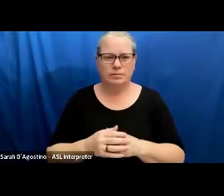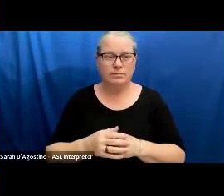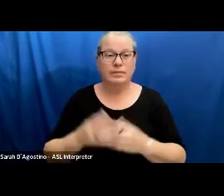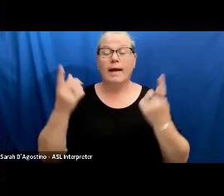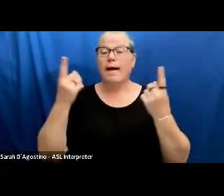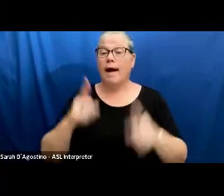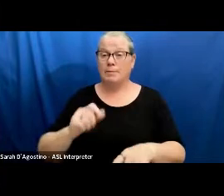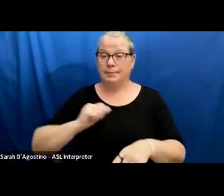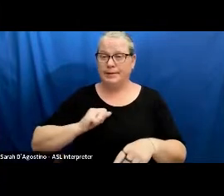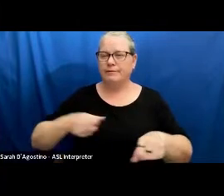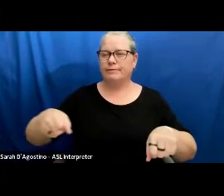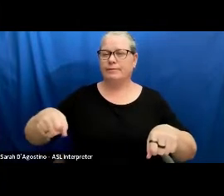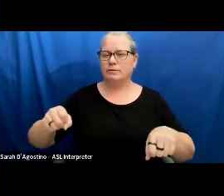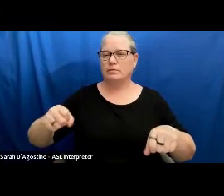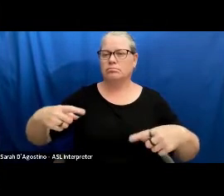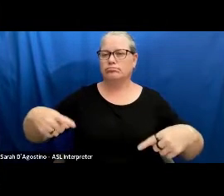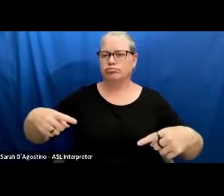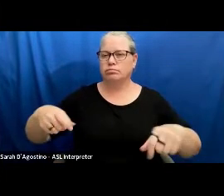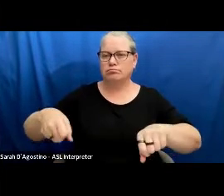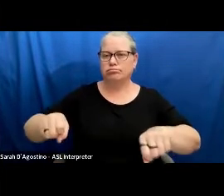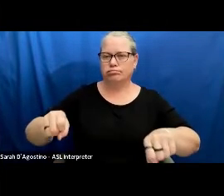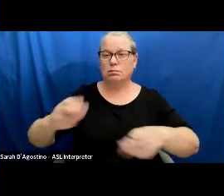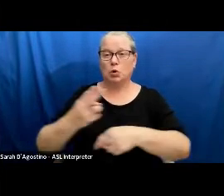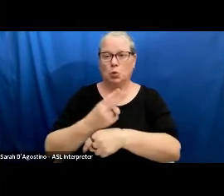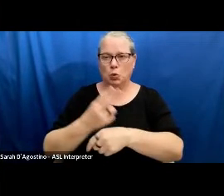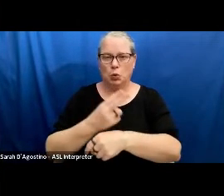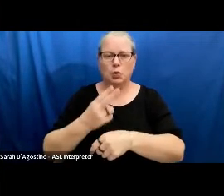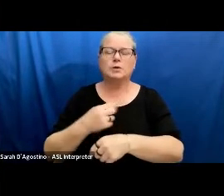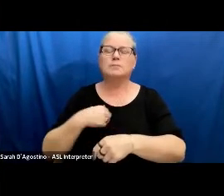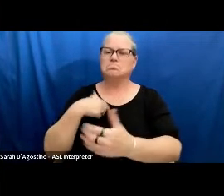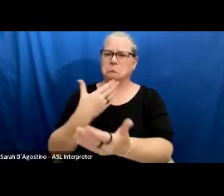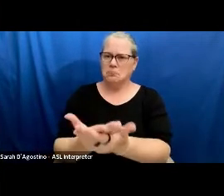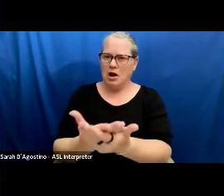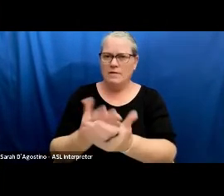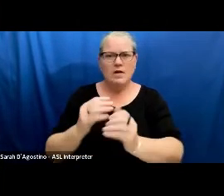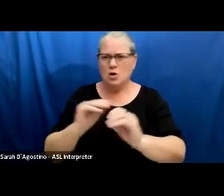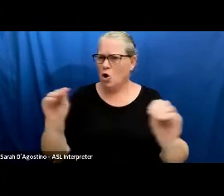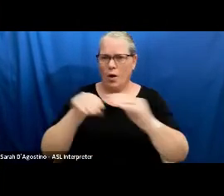didn't have any accessible polling stations and they said to me well why don't you just have your